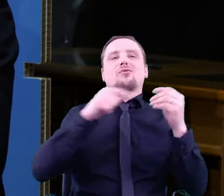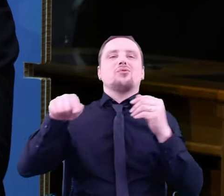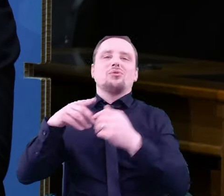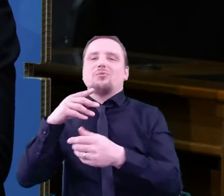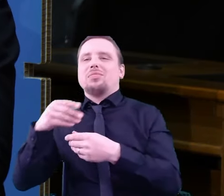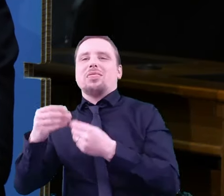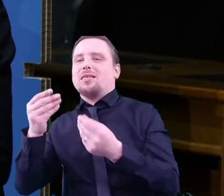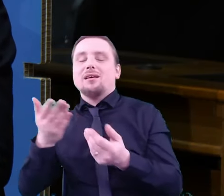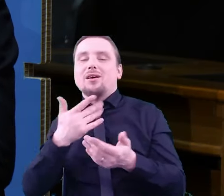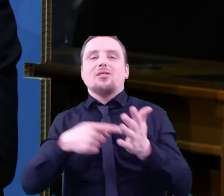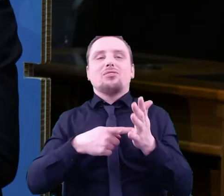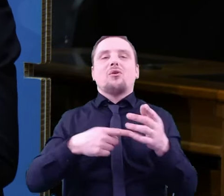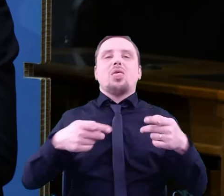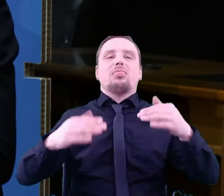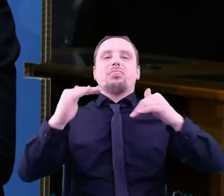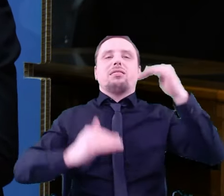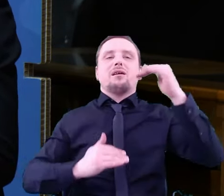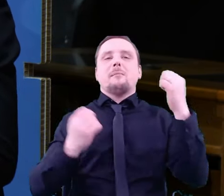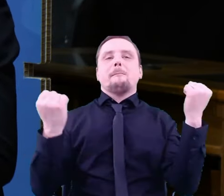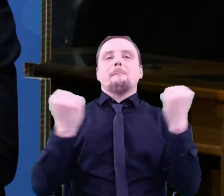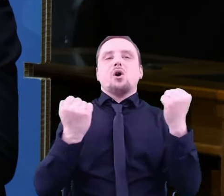which could pose a significant challenge,